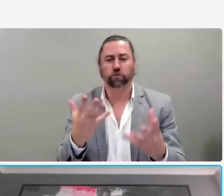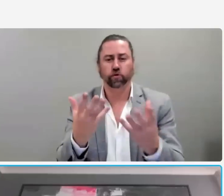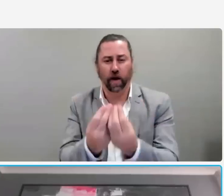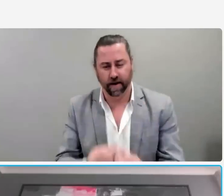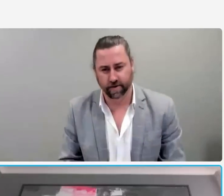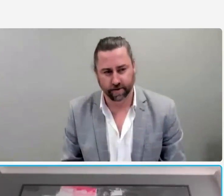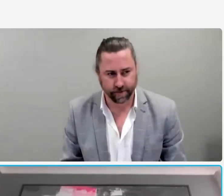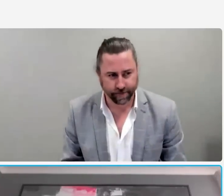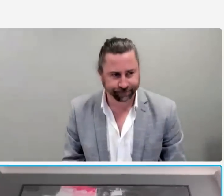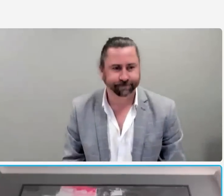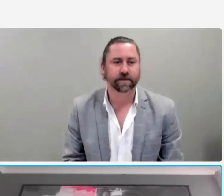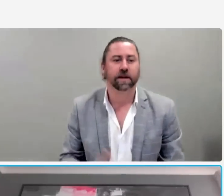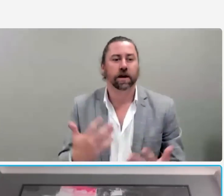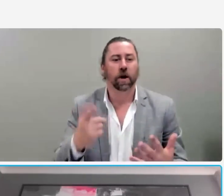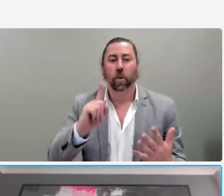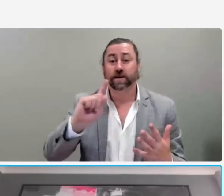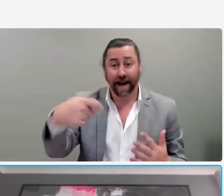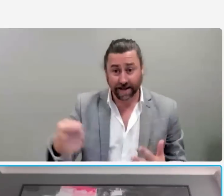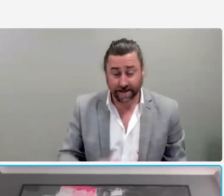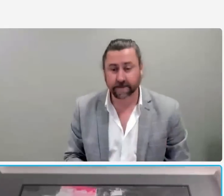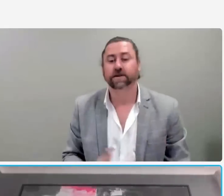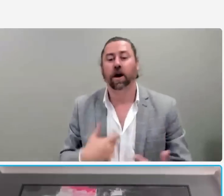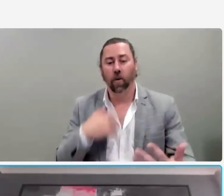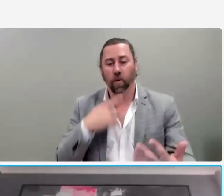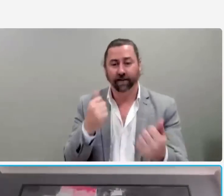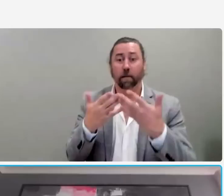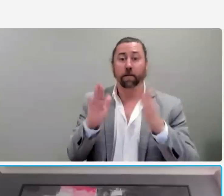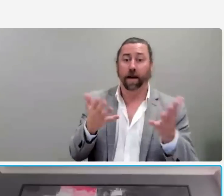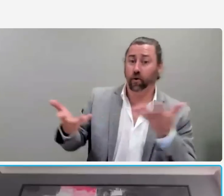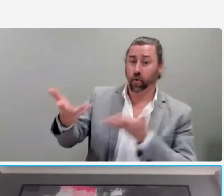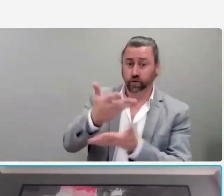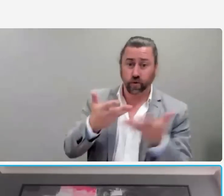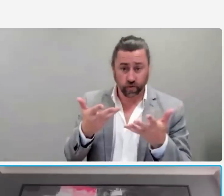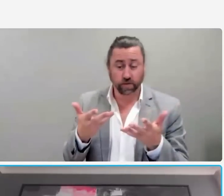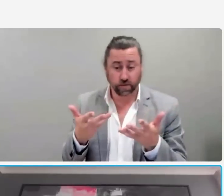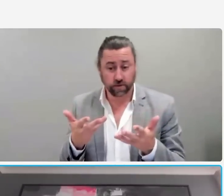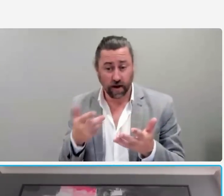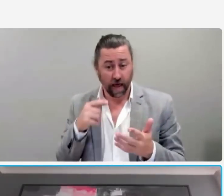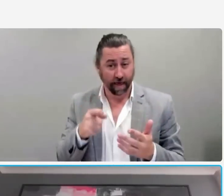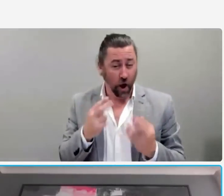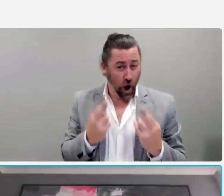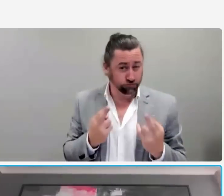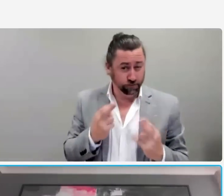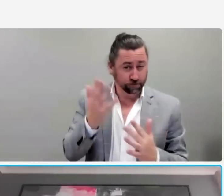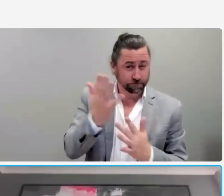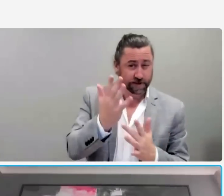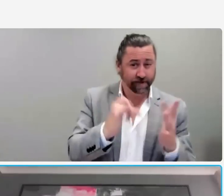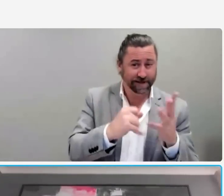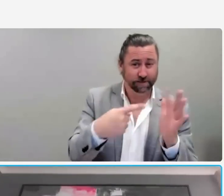So what's next? We're preparing for public consultation, a process which will hopefully start in mid-September to test